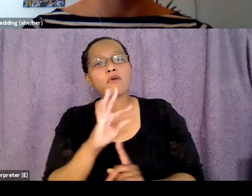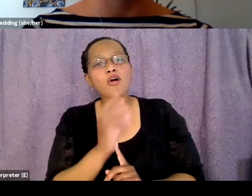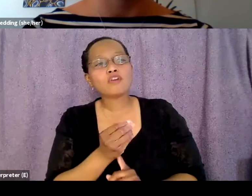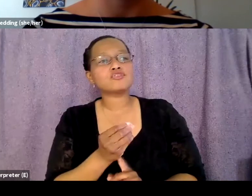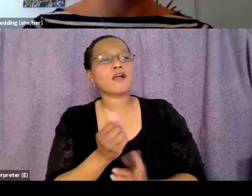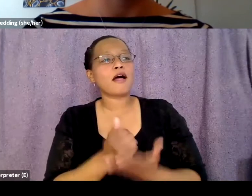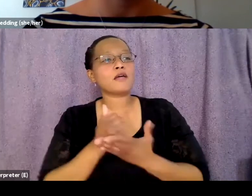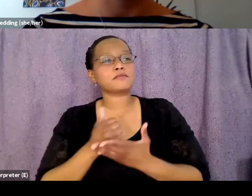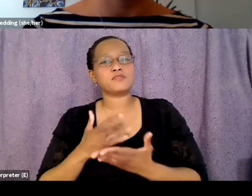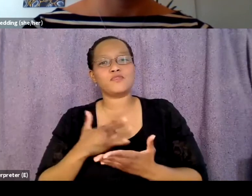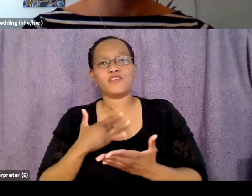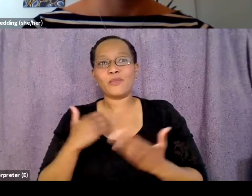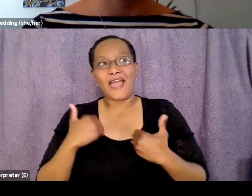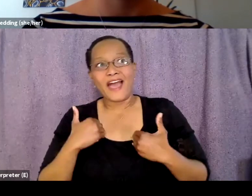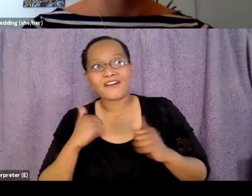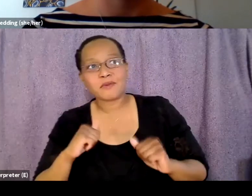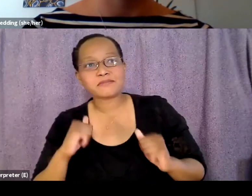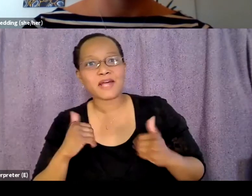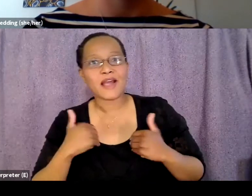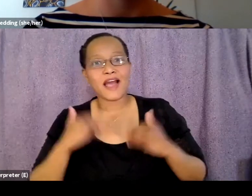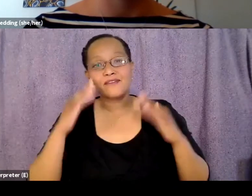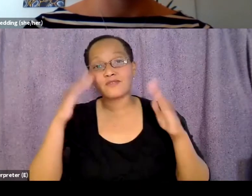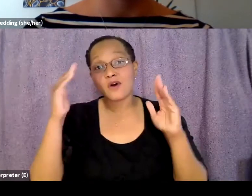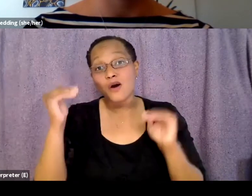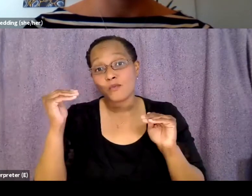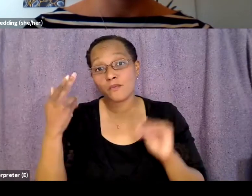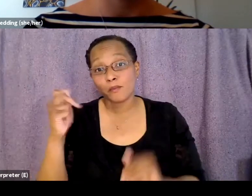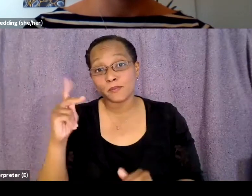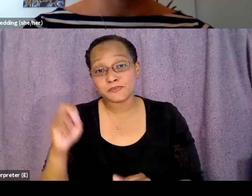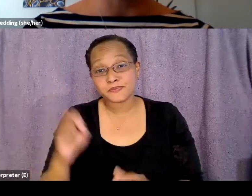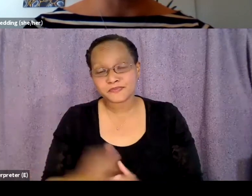like there's hope. Bucket Manyweather: Thank you.